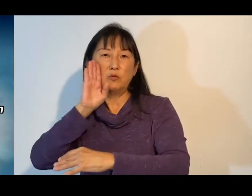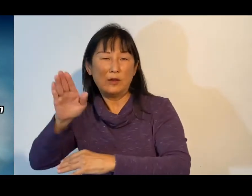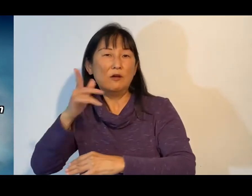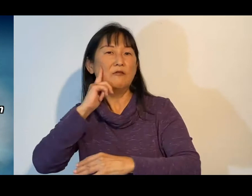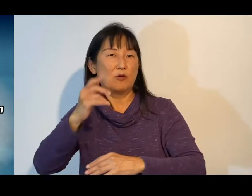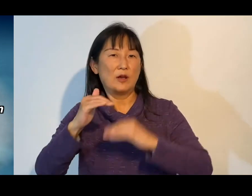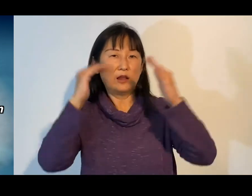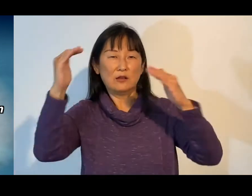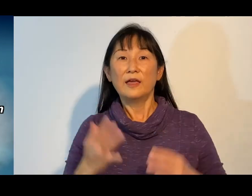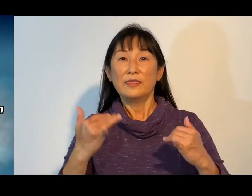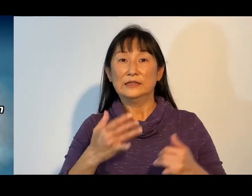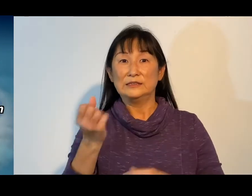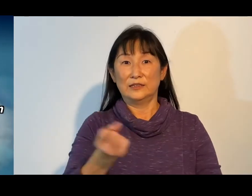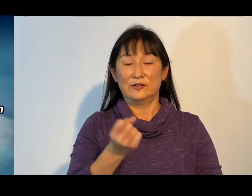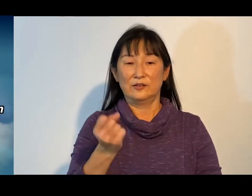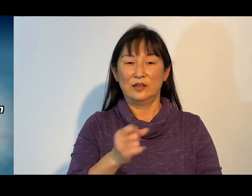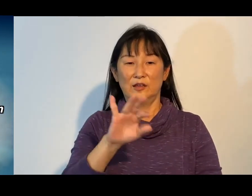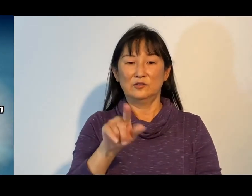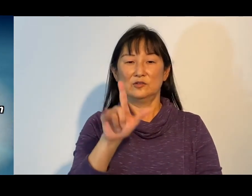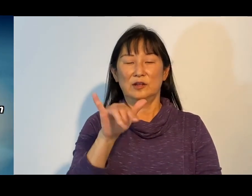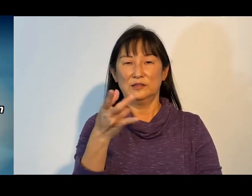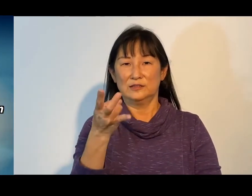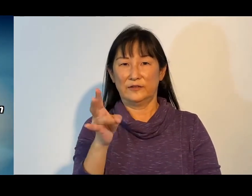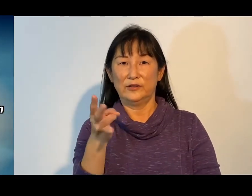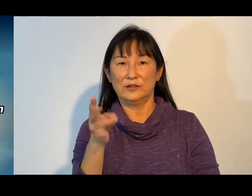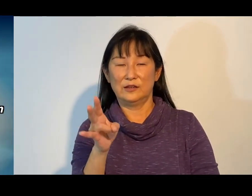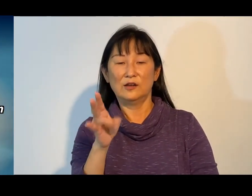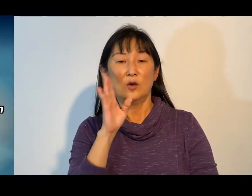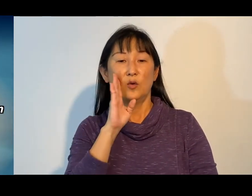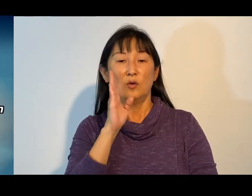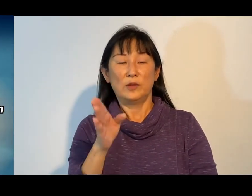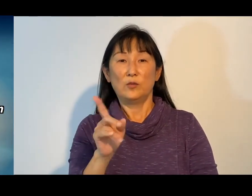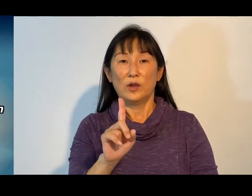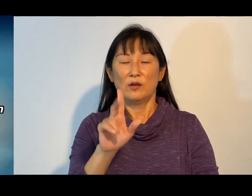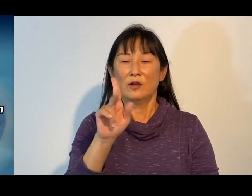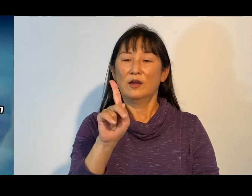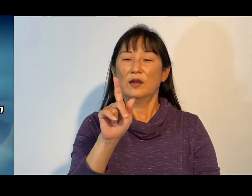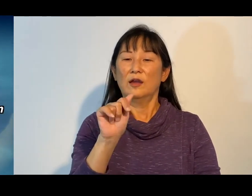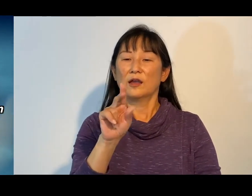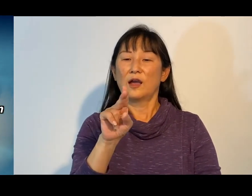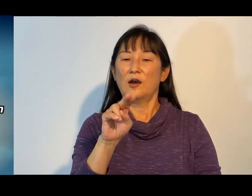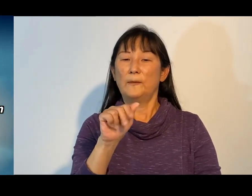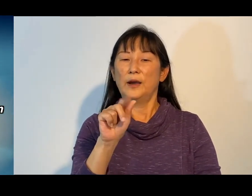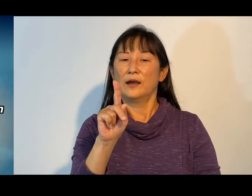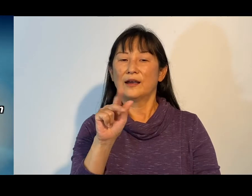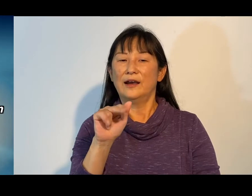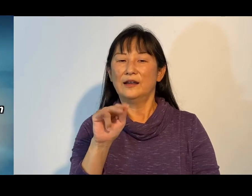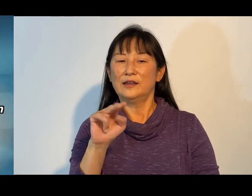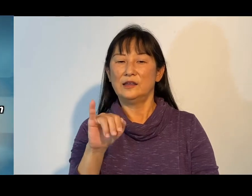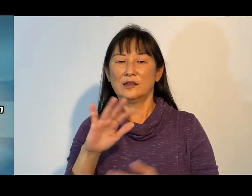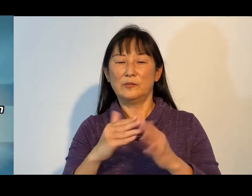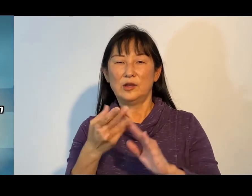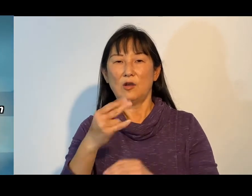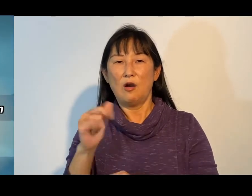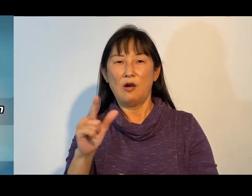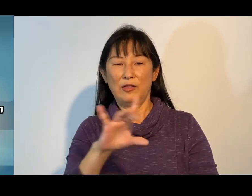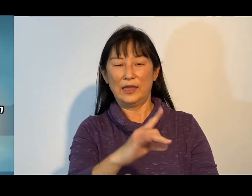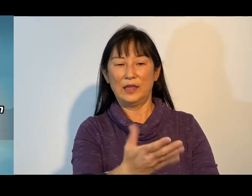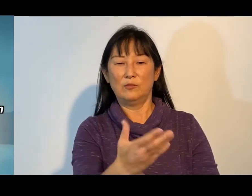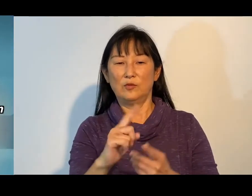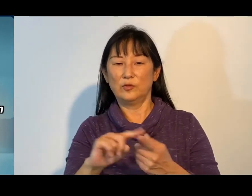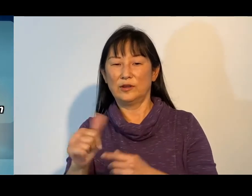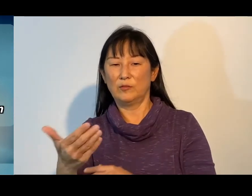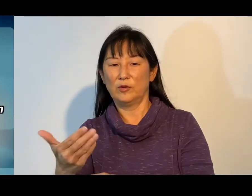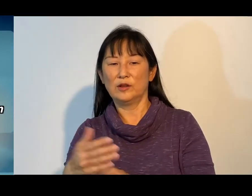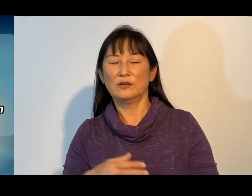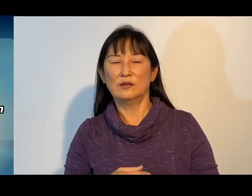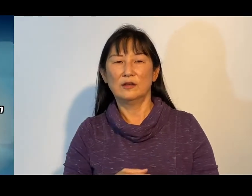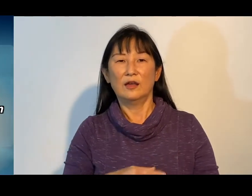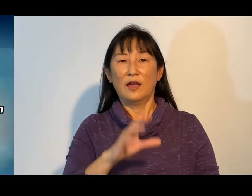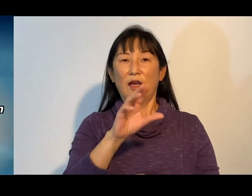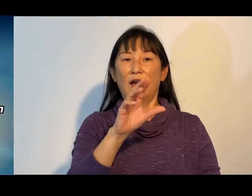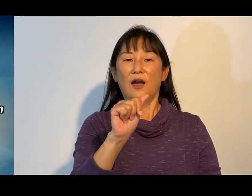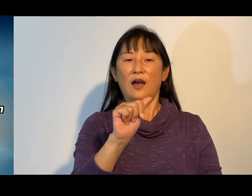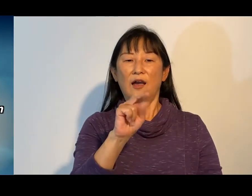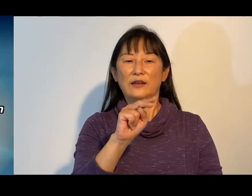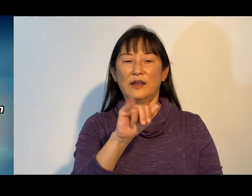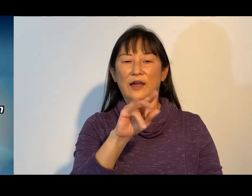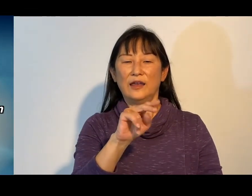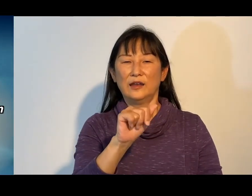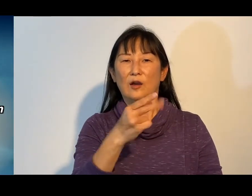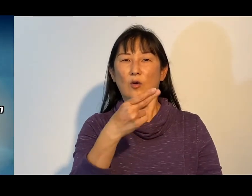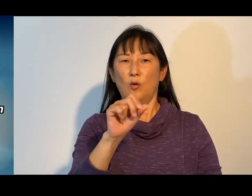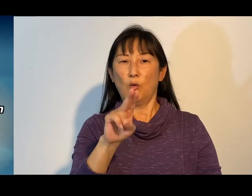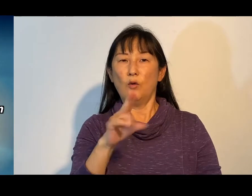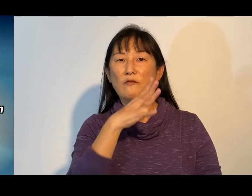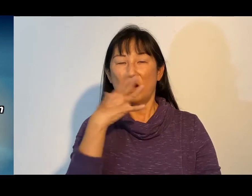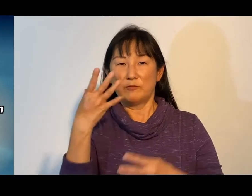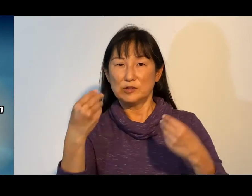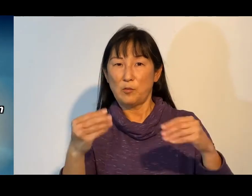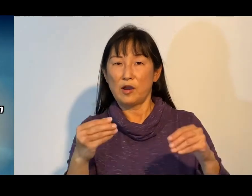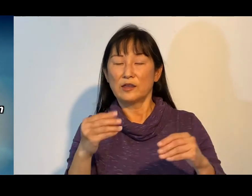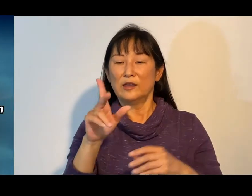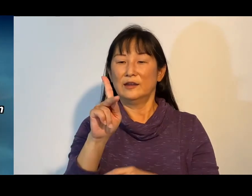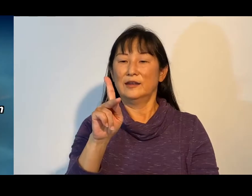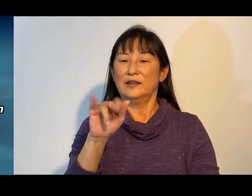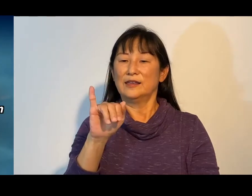This Saturday, July 17, we will be at the Kaumakani Community Hall from 8 to 10 a.m., and Anaina Hou Farmers Market in Kilauea from 9 to 11 a.m.